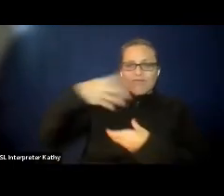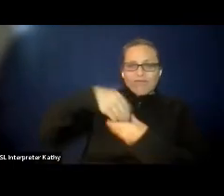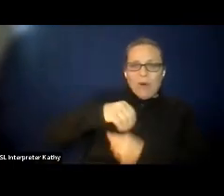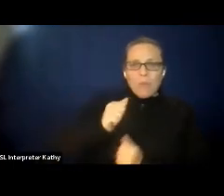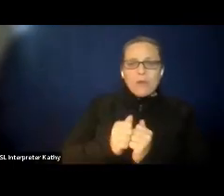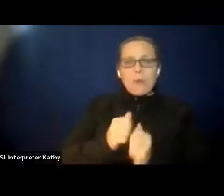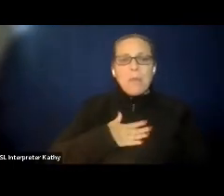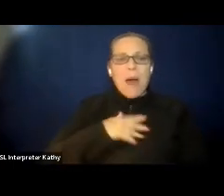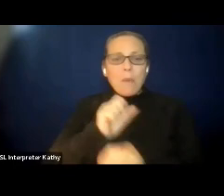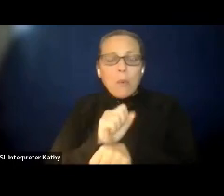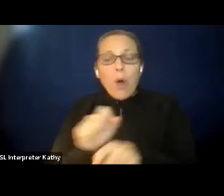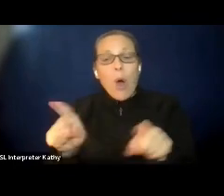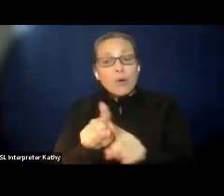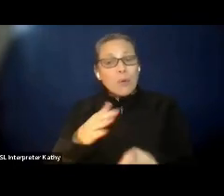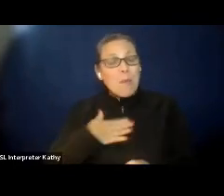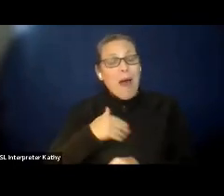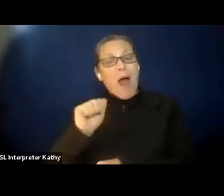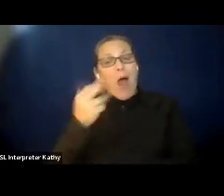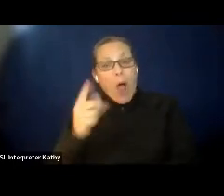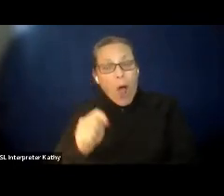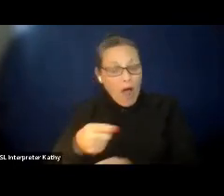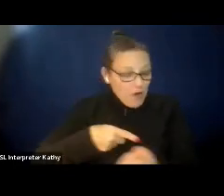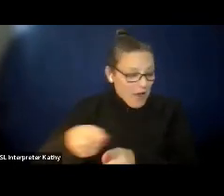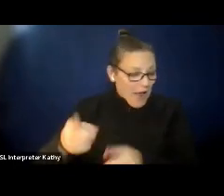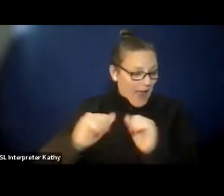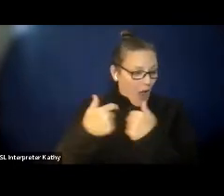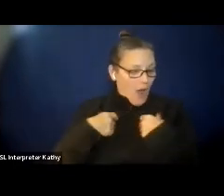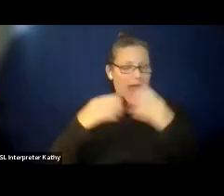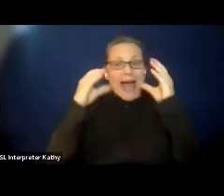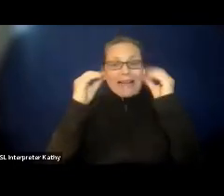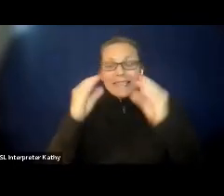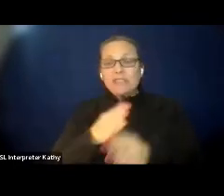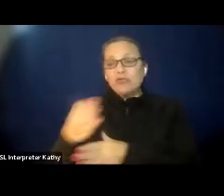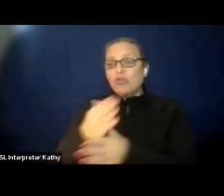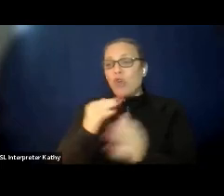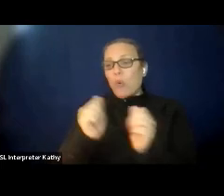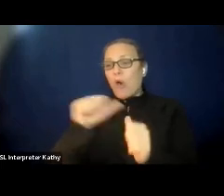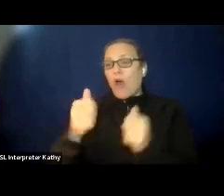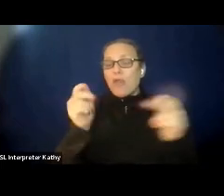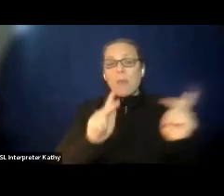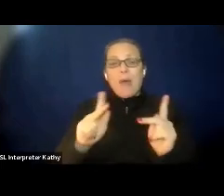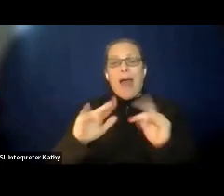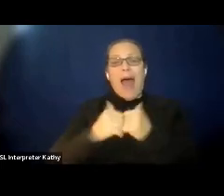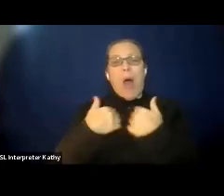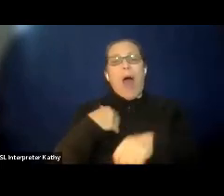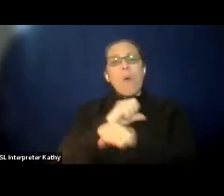full-time. And a lot of my lived experience is really integrated in my work and art practice and how I teach